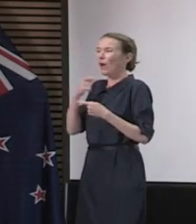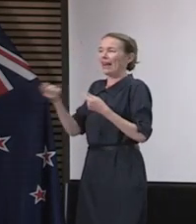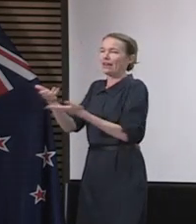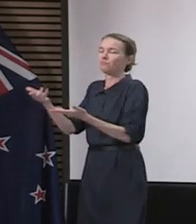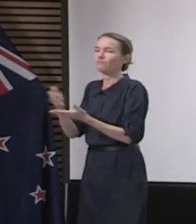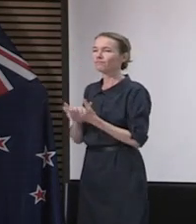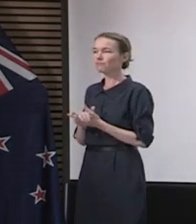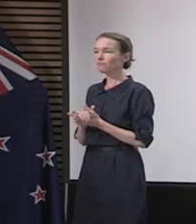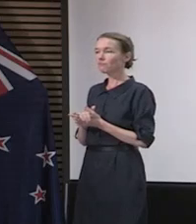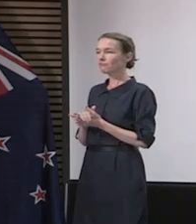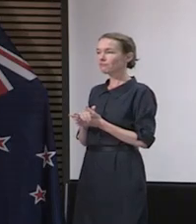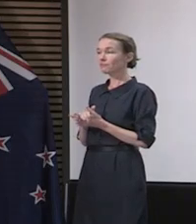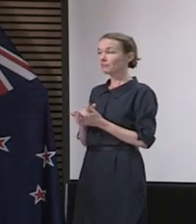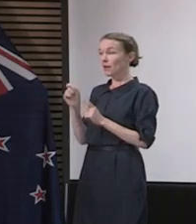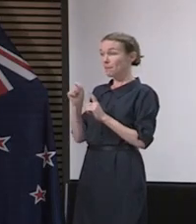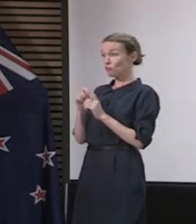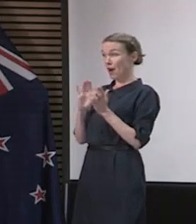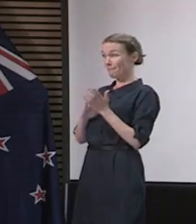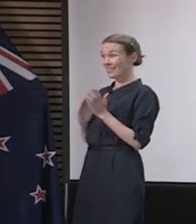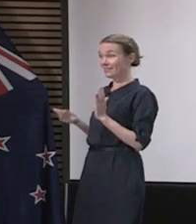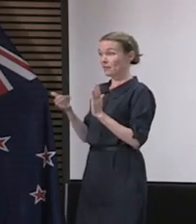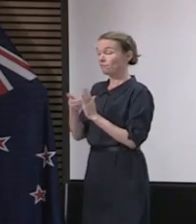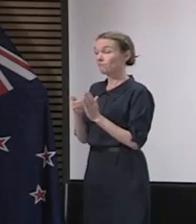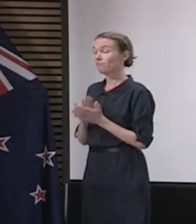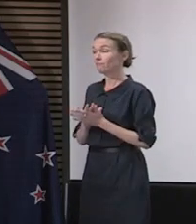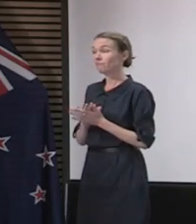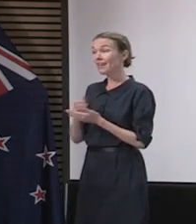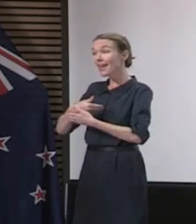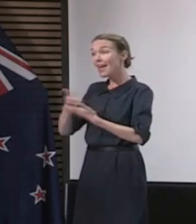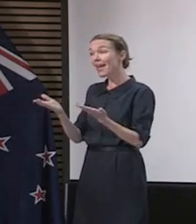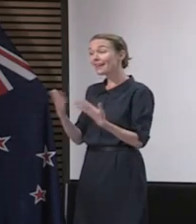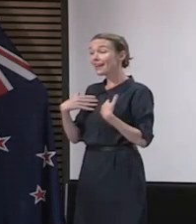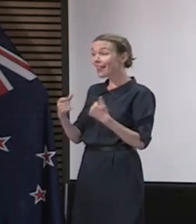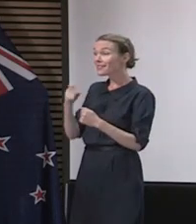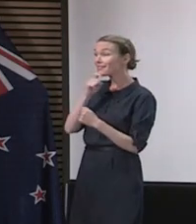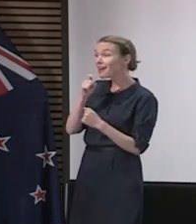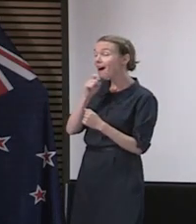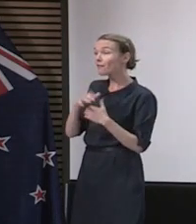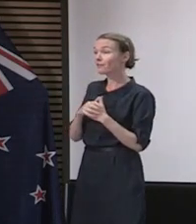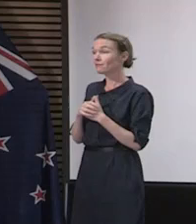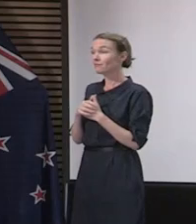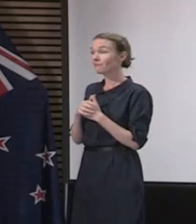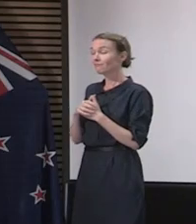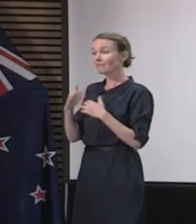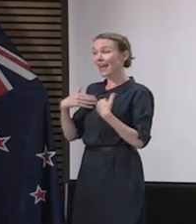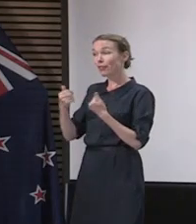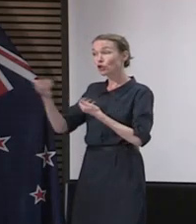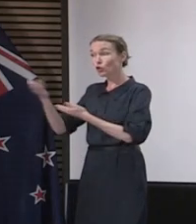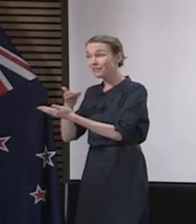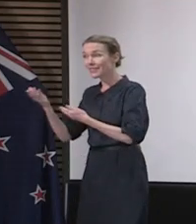One thing - just as a general principle for our health professionals